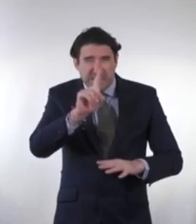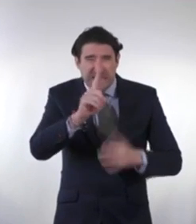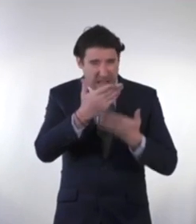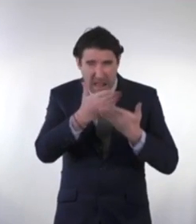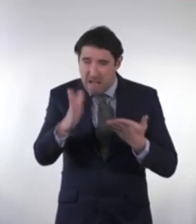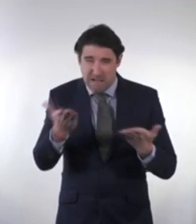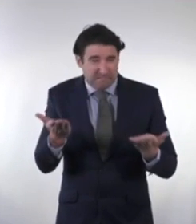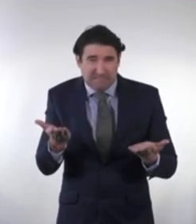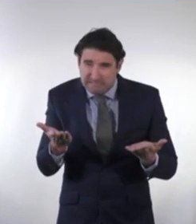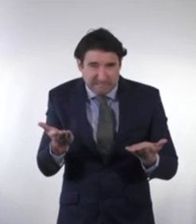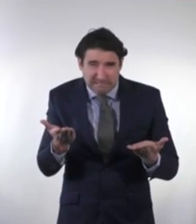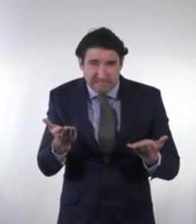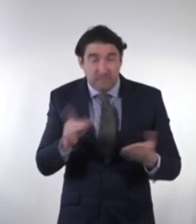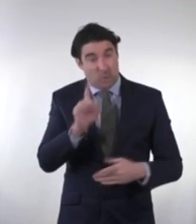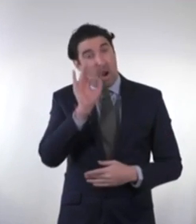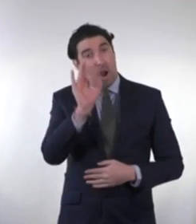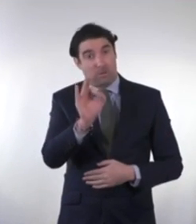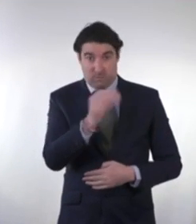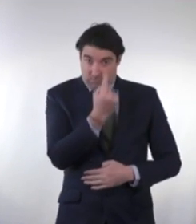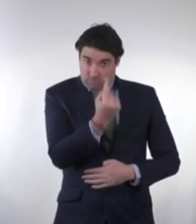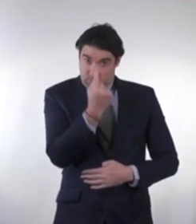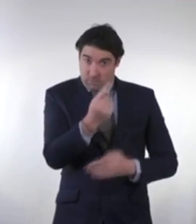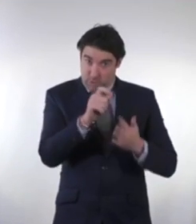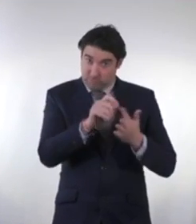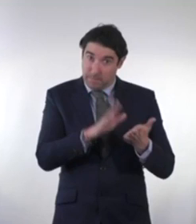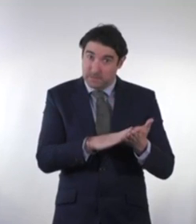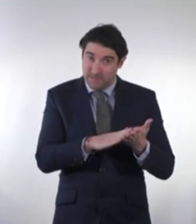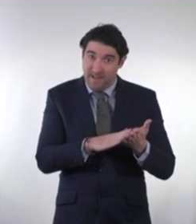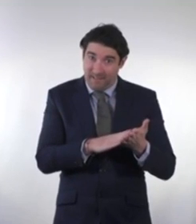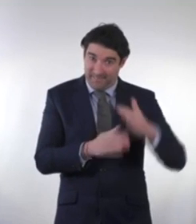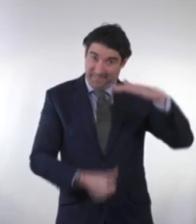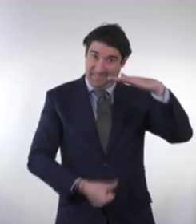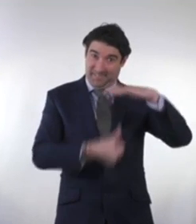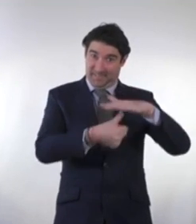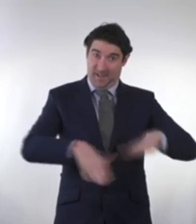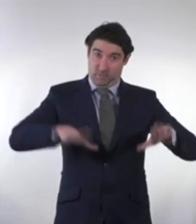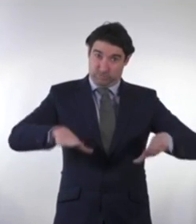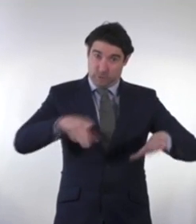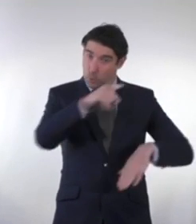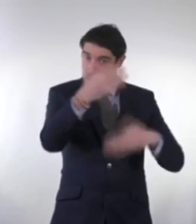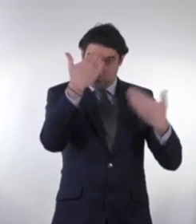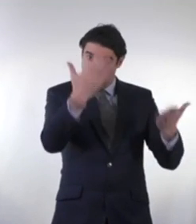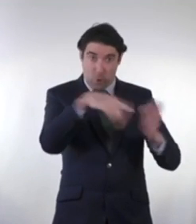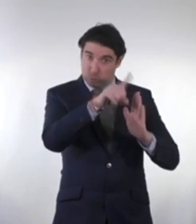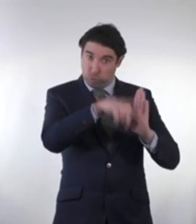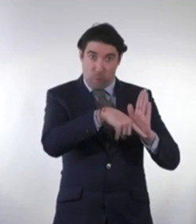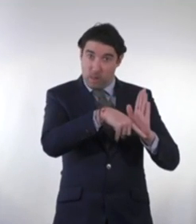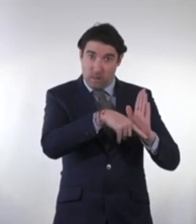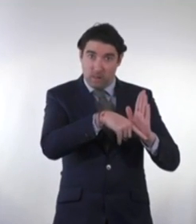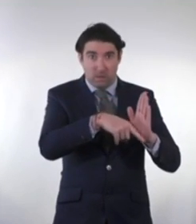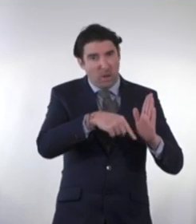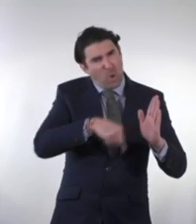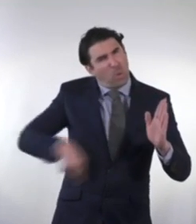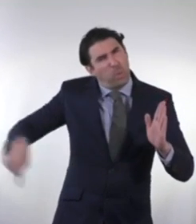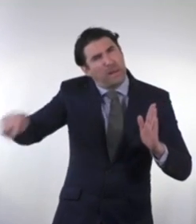society gets all the protections they need. I am aware of the easements in the Care Act 2014 that